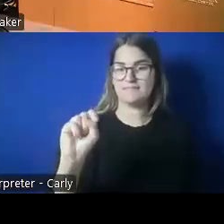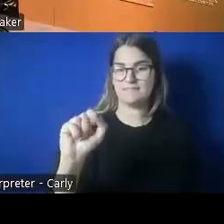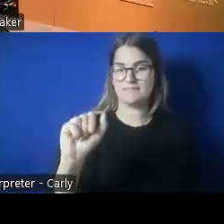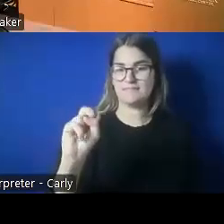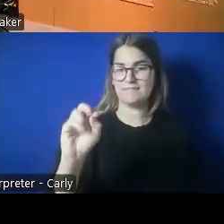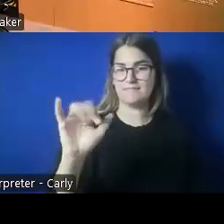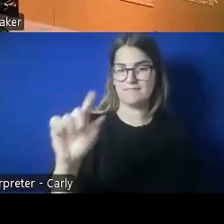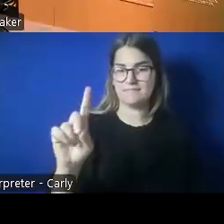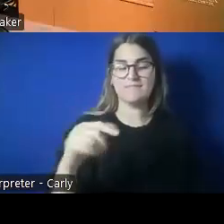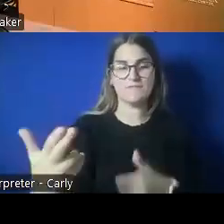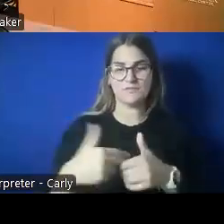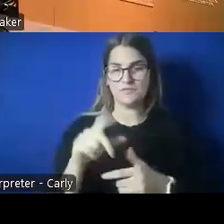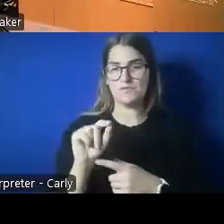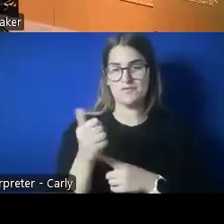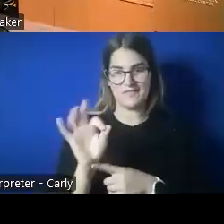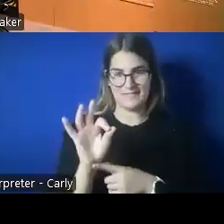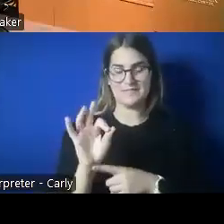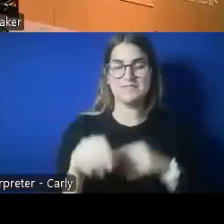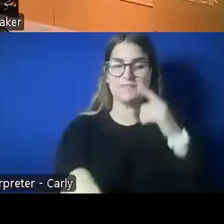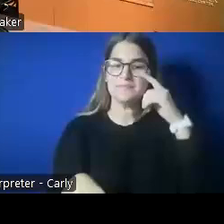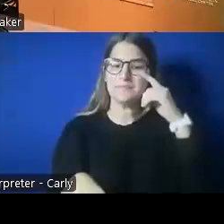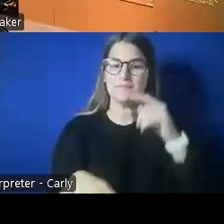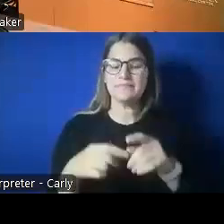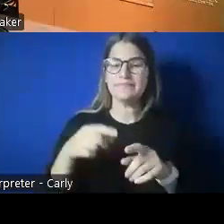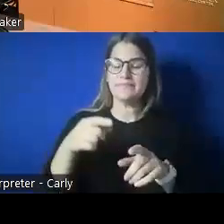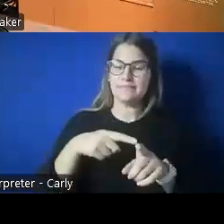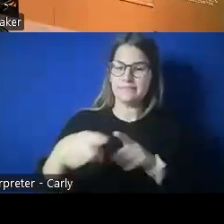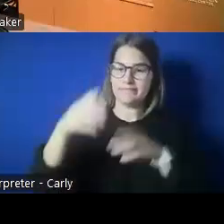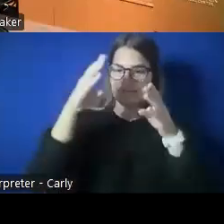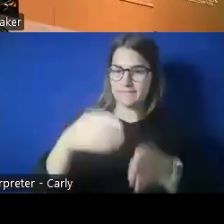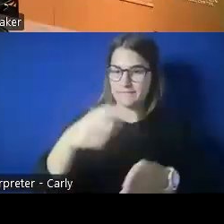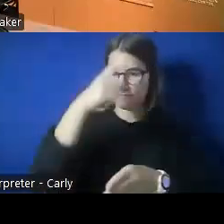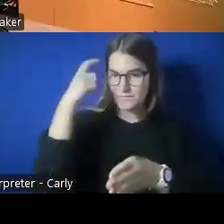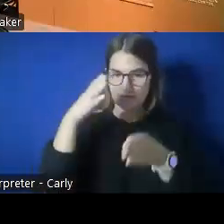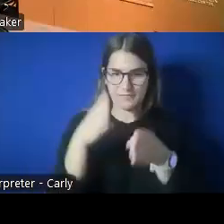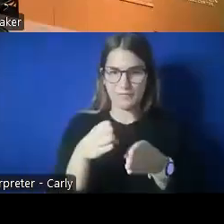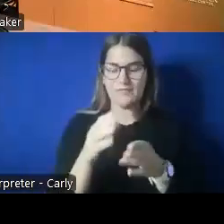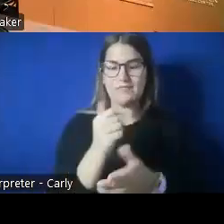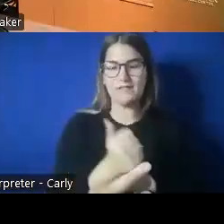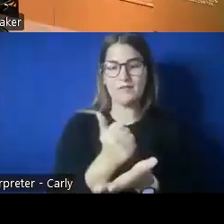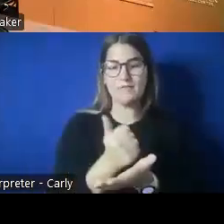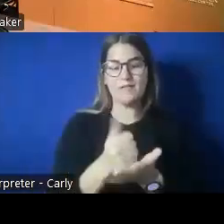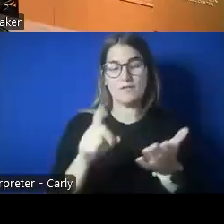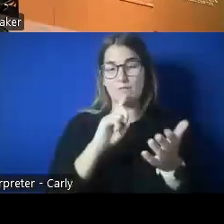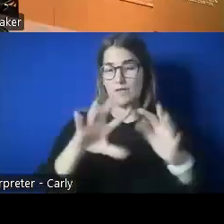2019 um and specializes in trauma Focus therapy um taking a holistic view of the journey to Wellness